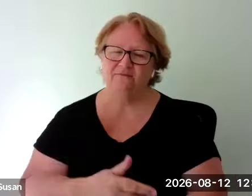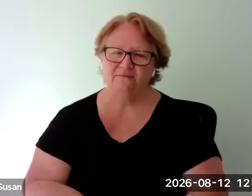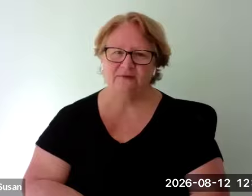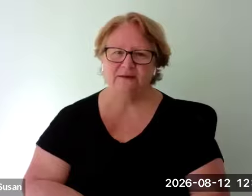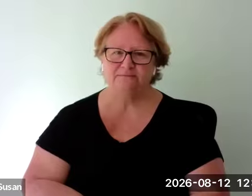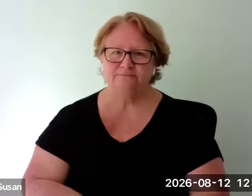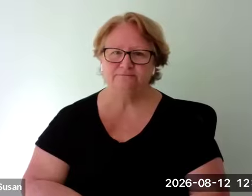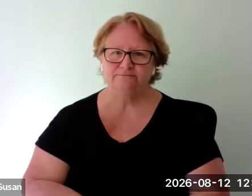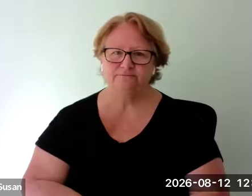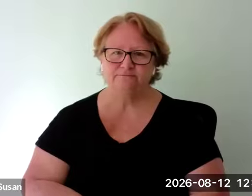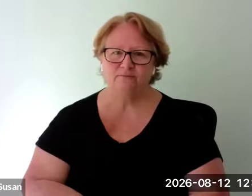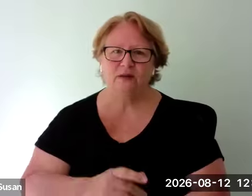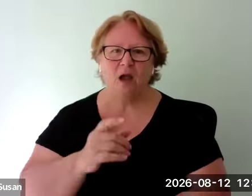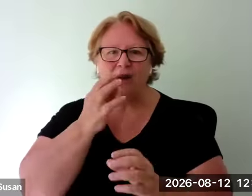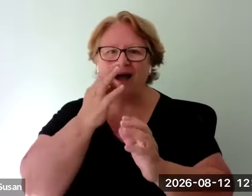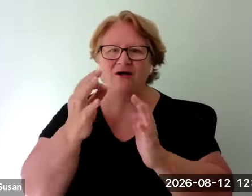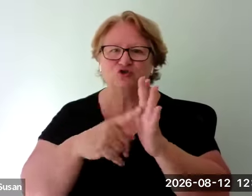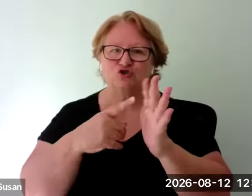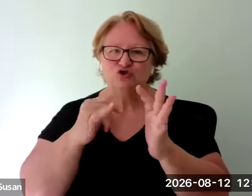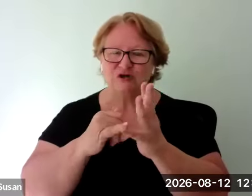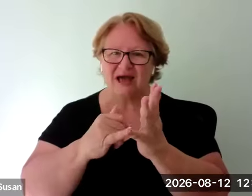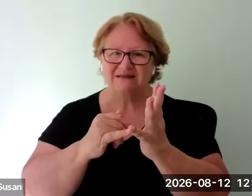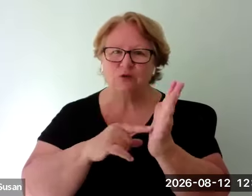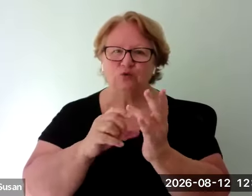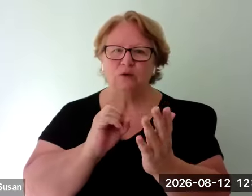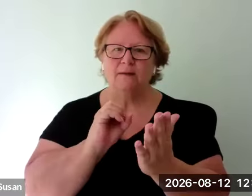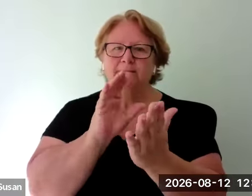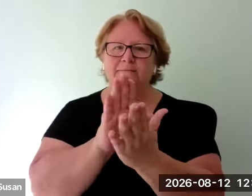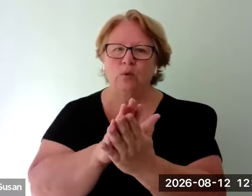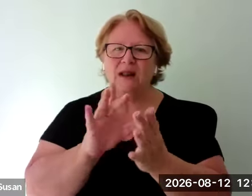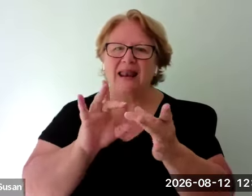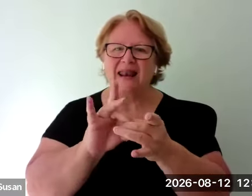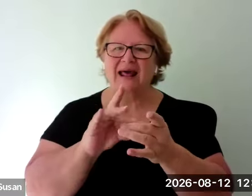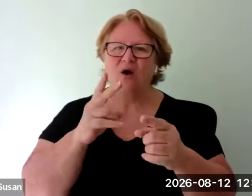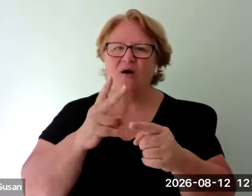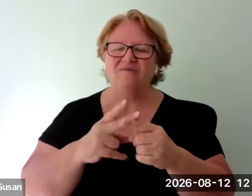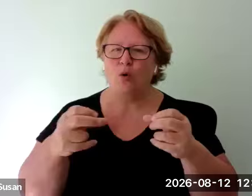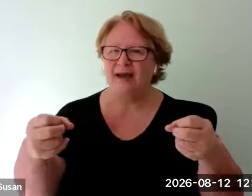feature and we are joined today by Sharon who is doing